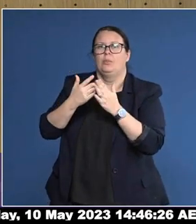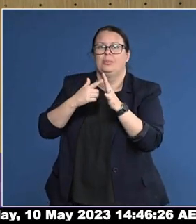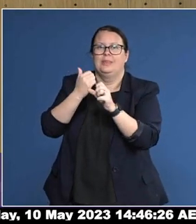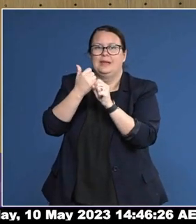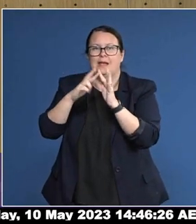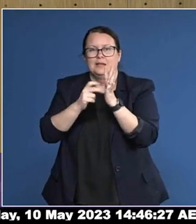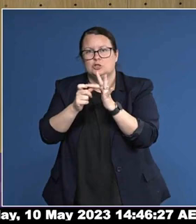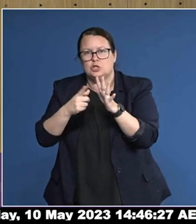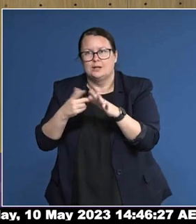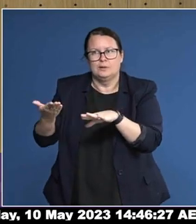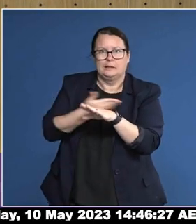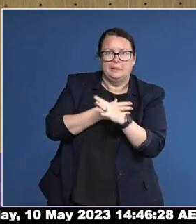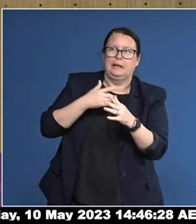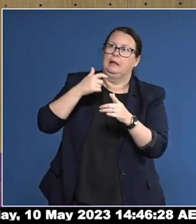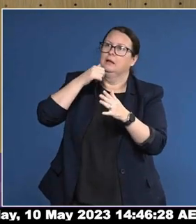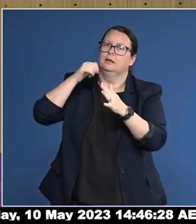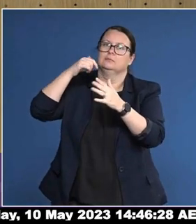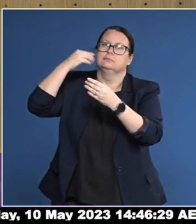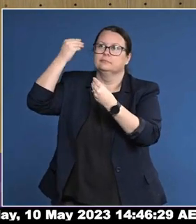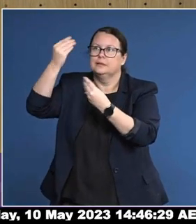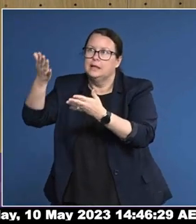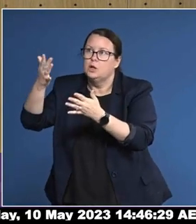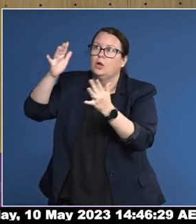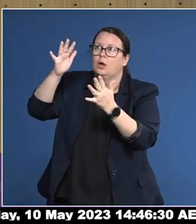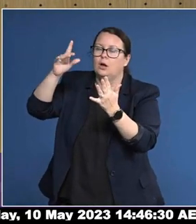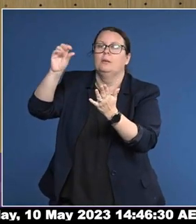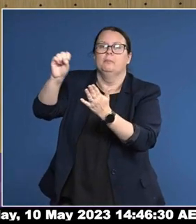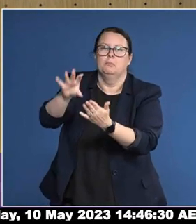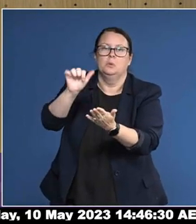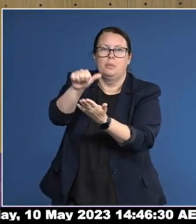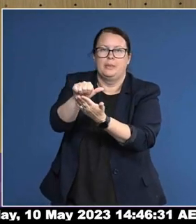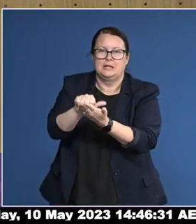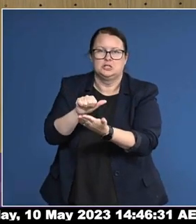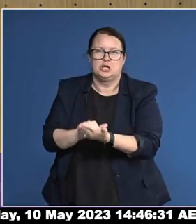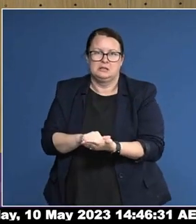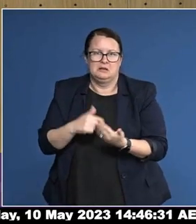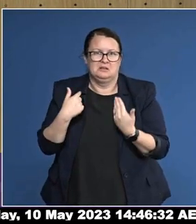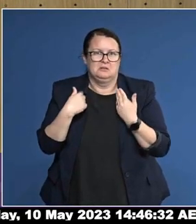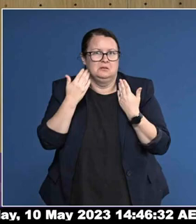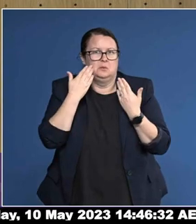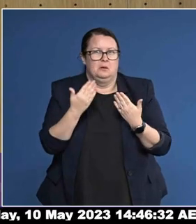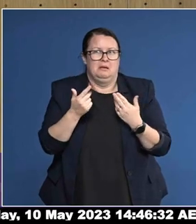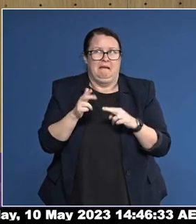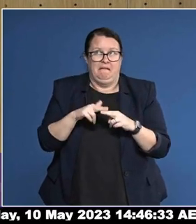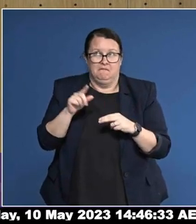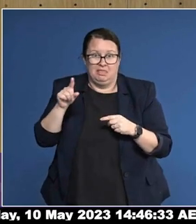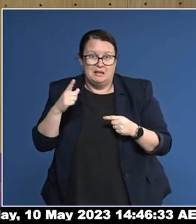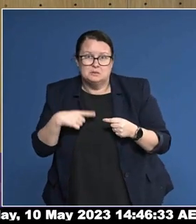I don't - I'm not aware of any reason other than that in terms of the timing and availability of people to come and present.